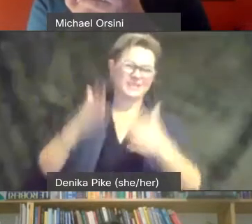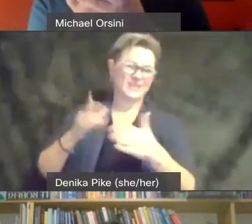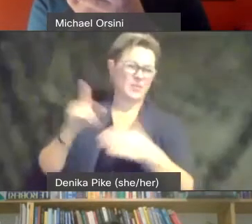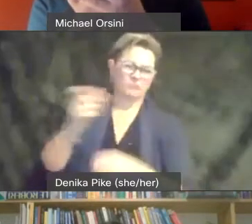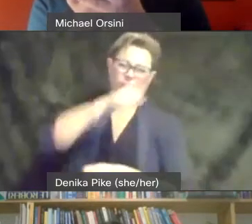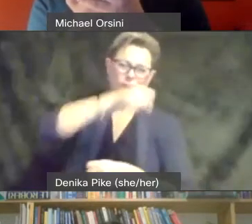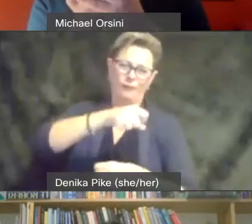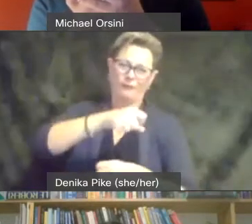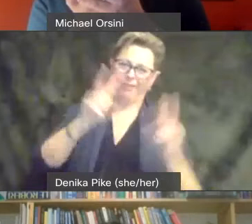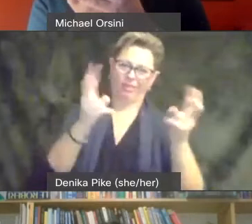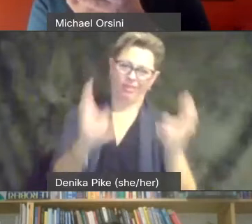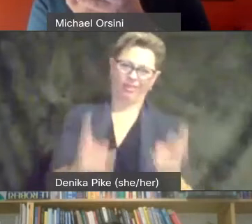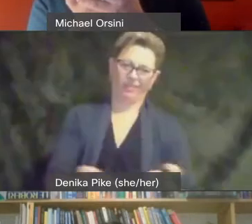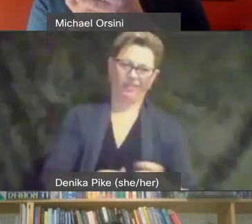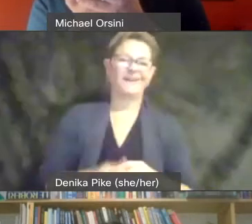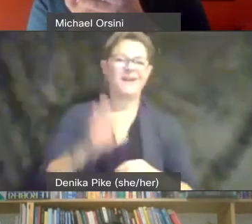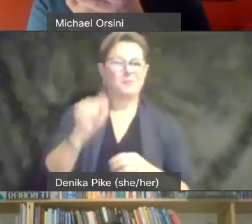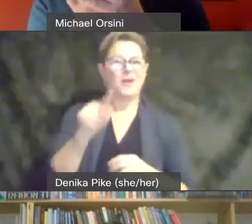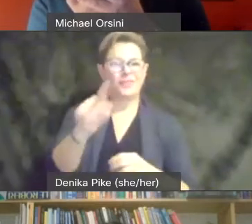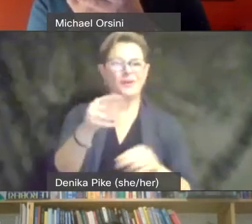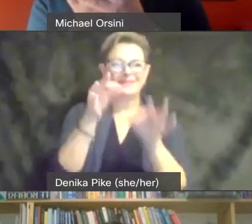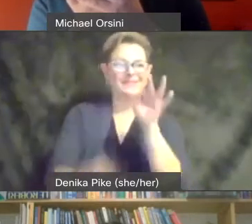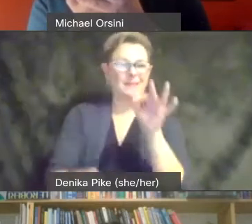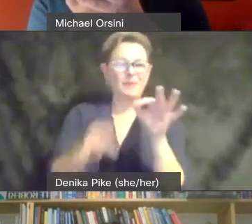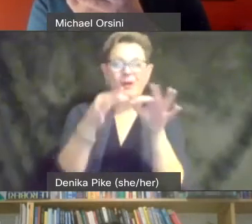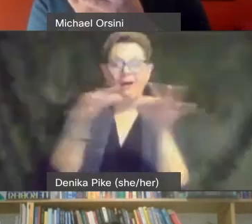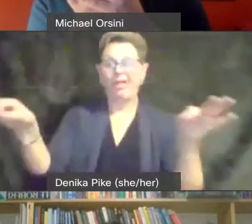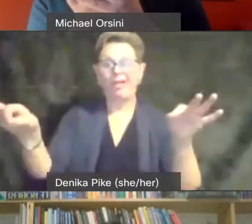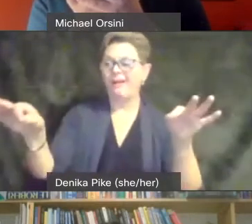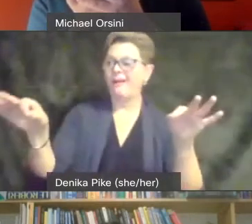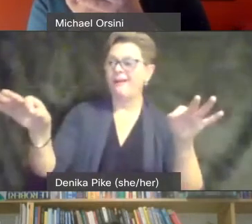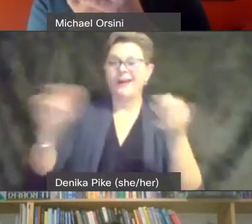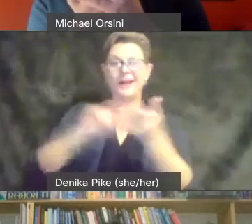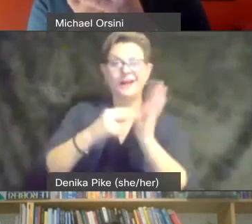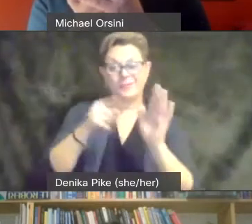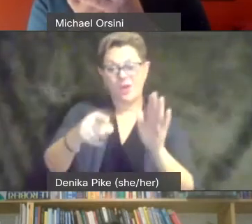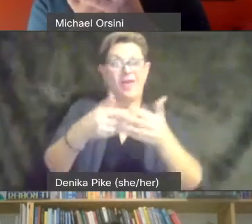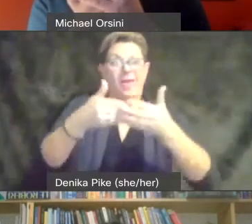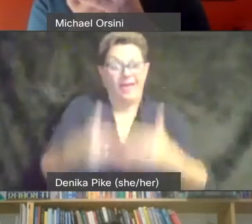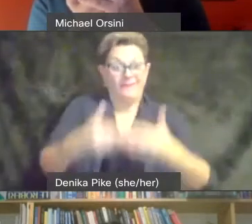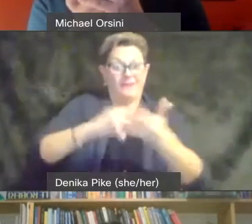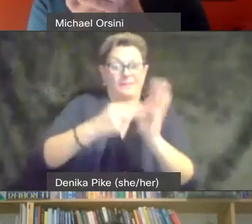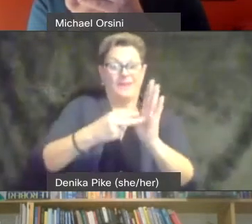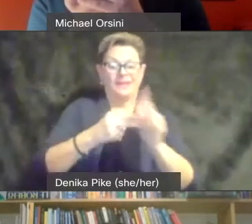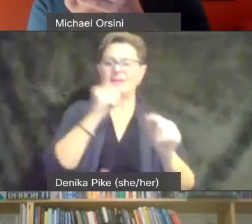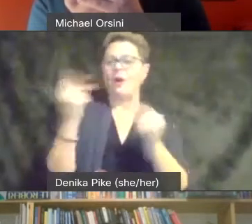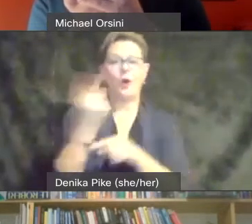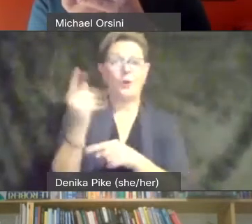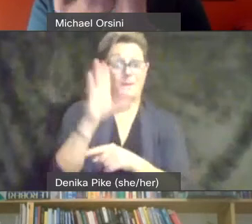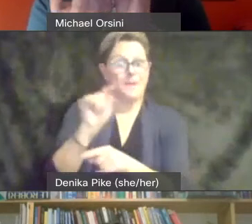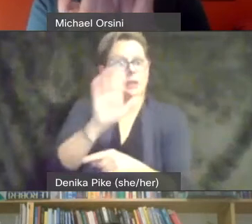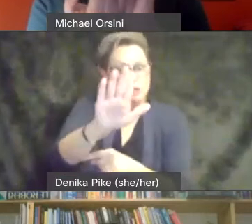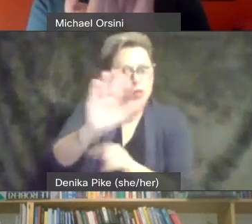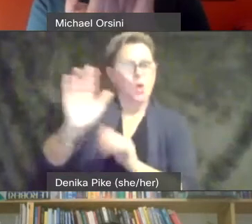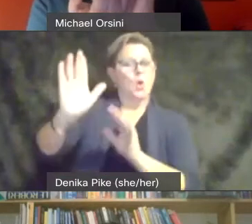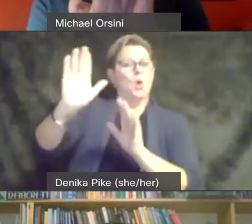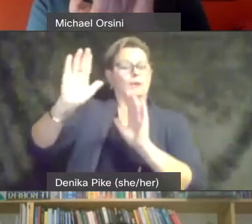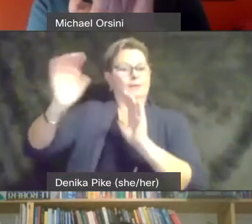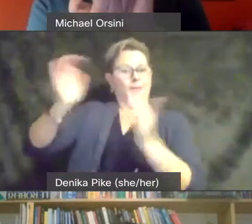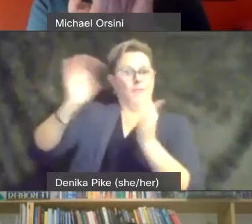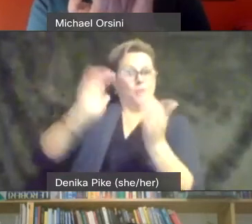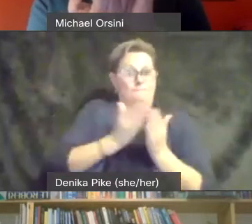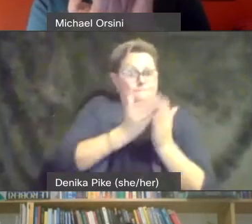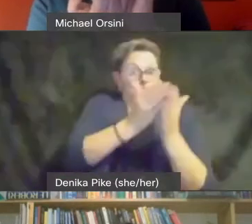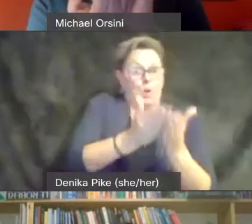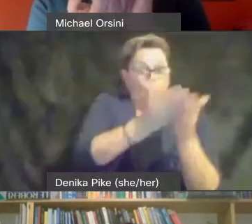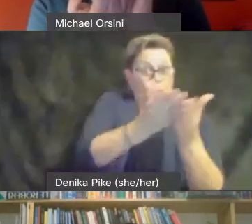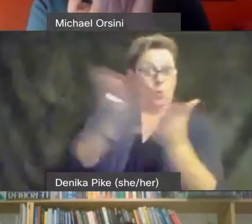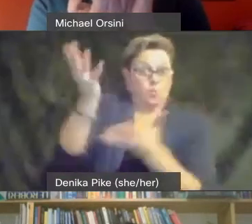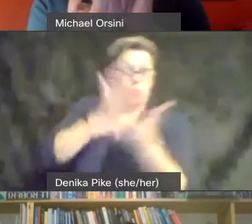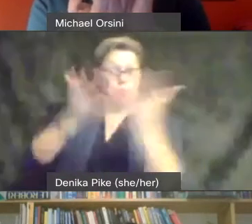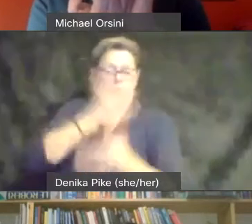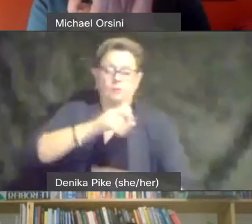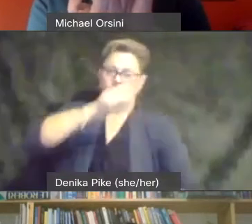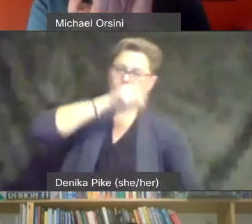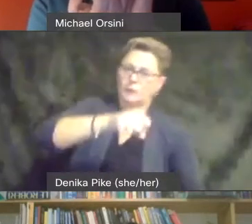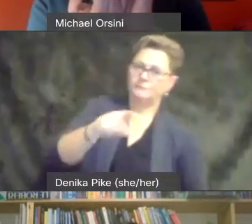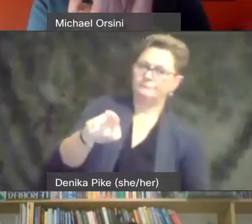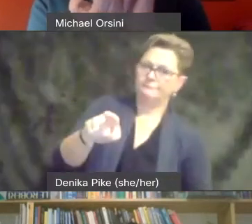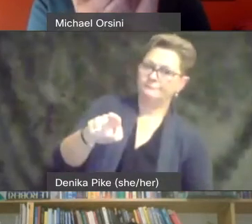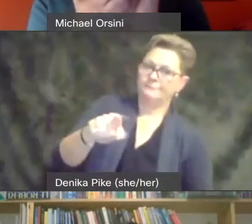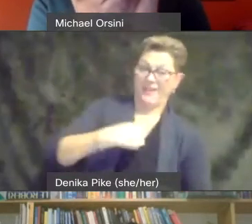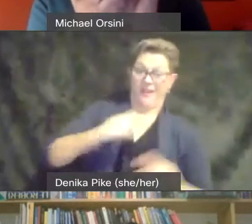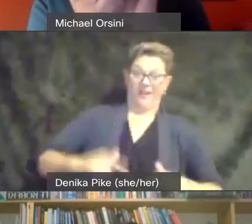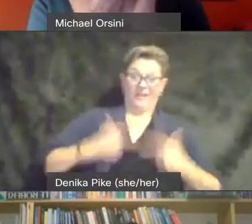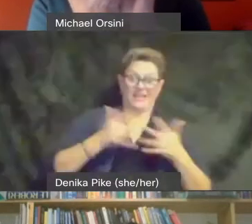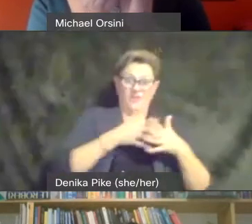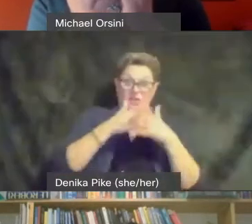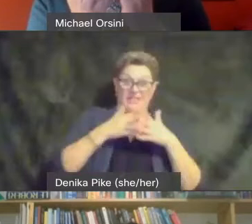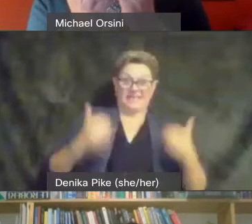You know, these trite, little lines that are supposed to have meaning and they frequently don't. The idea of the boat, I think, is a much better metaphor for a lot of us. And if someone in this, as someone living in the United States, right now, my boat has a giant hole in it.